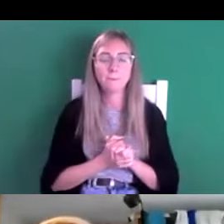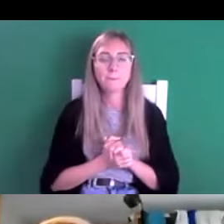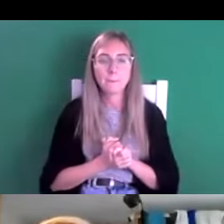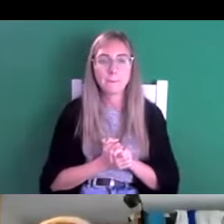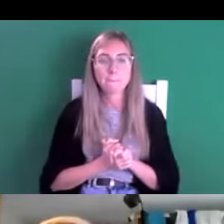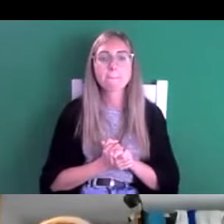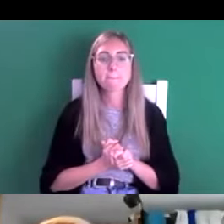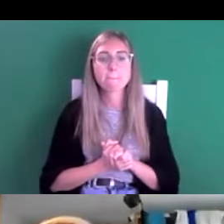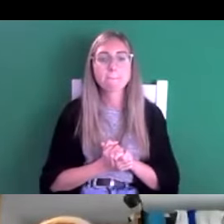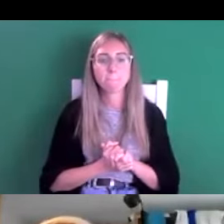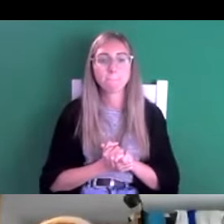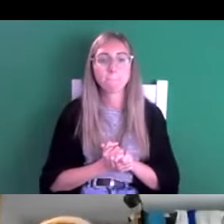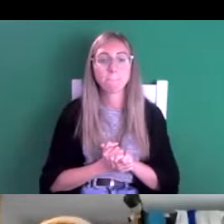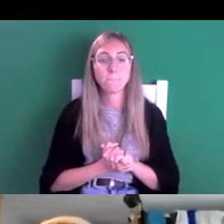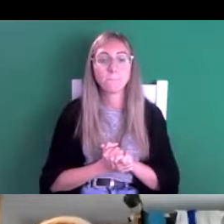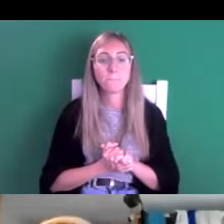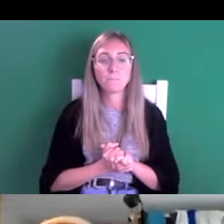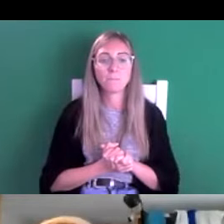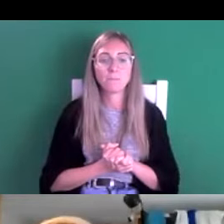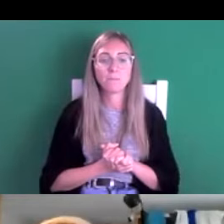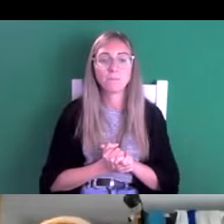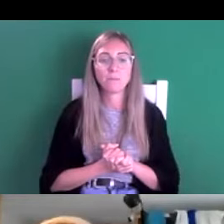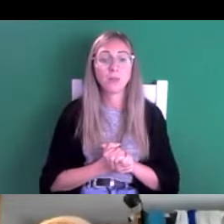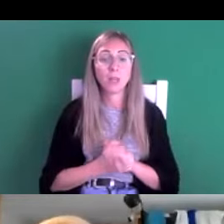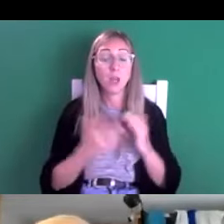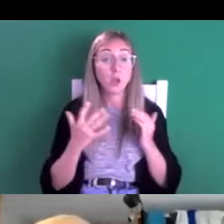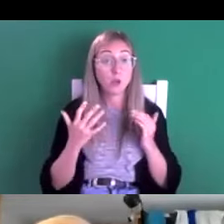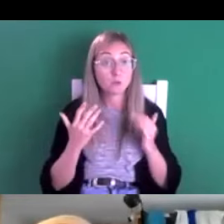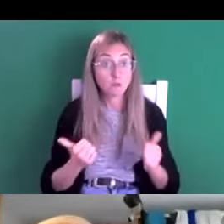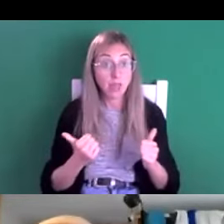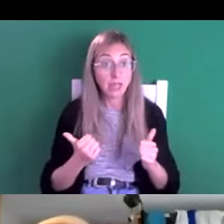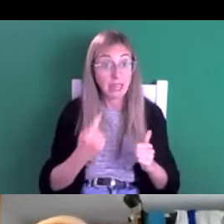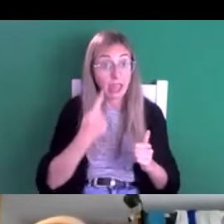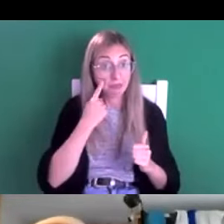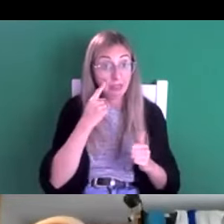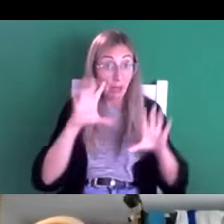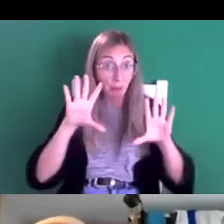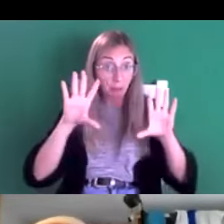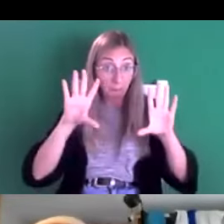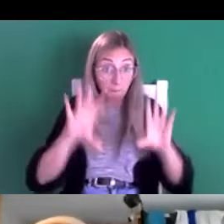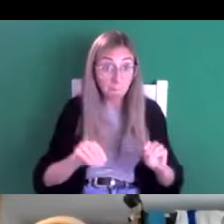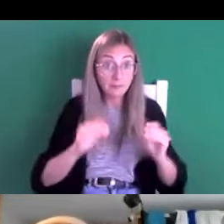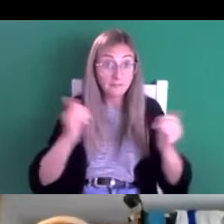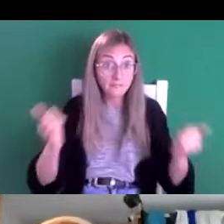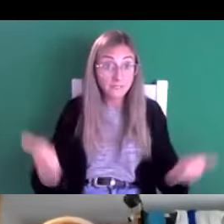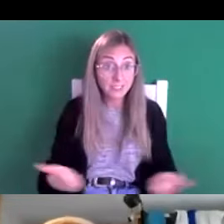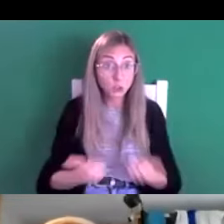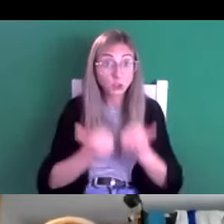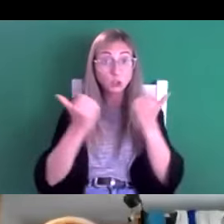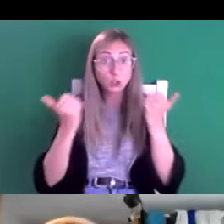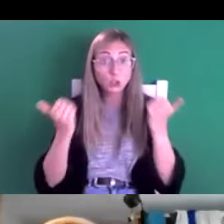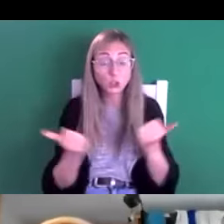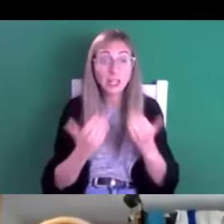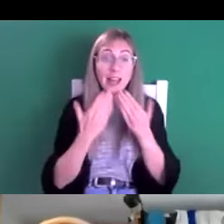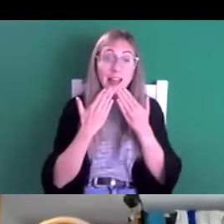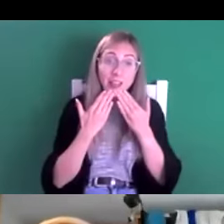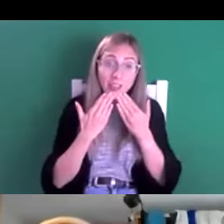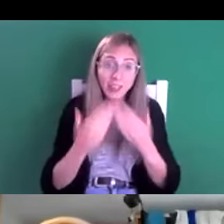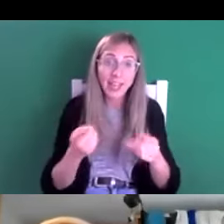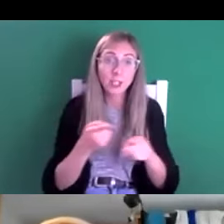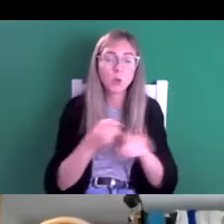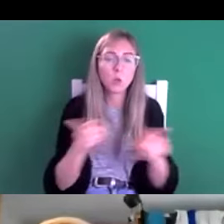um well i think we've come to the end hector time thanks everyone that i'm sorry that it's i'm sorry